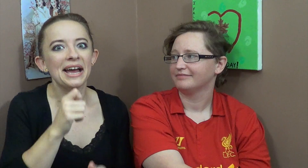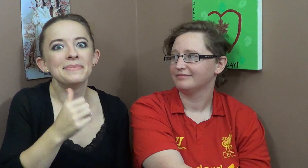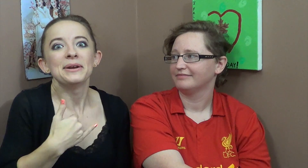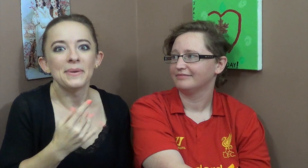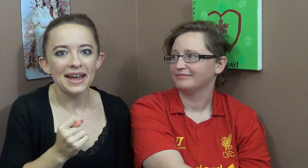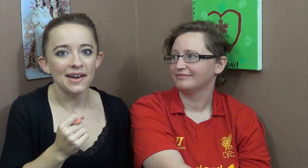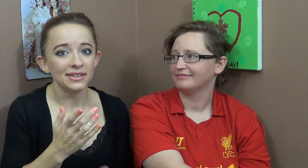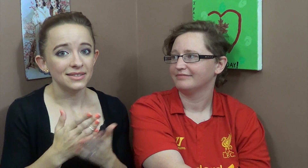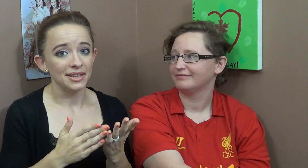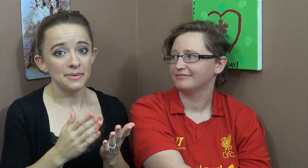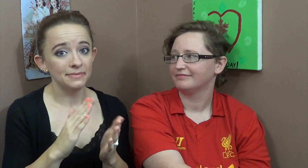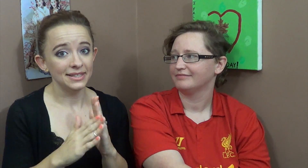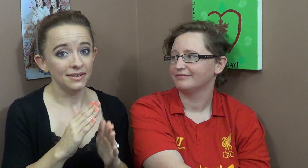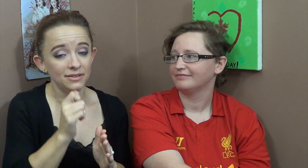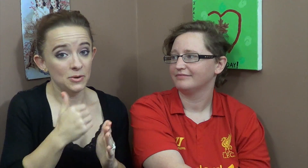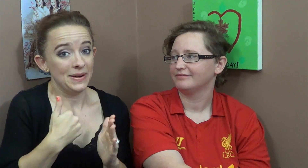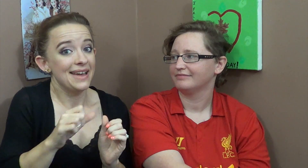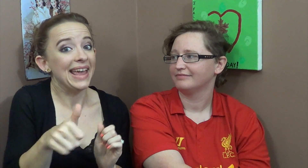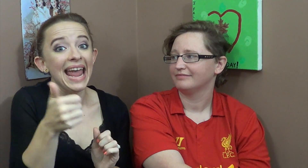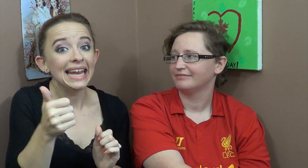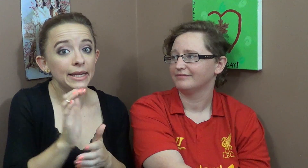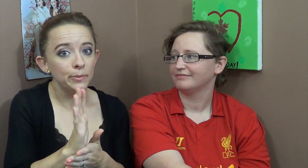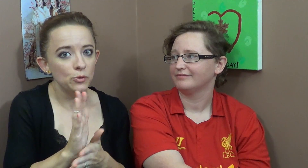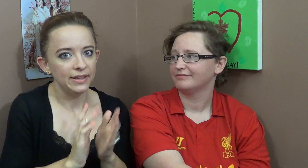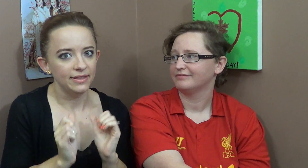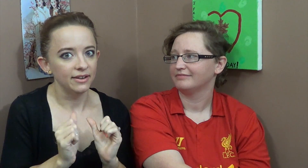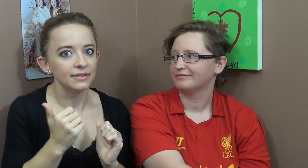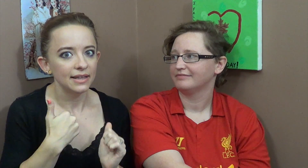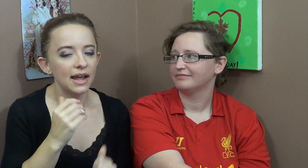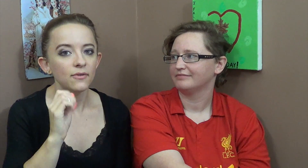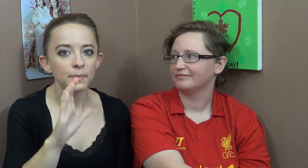most of the time they don't have it. Some cities don't have any movie theaters that